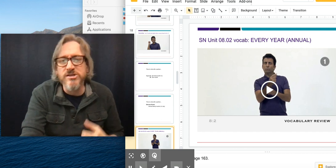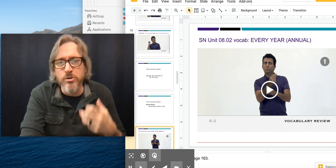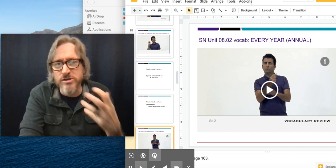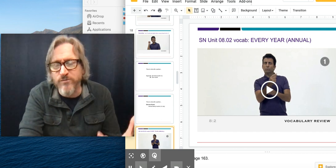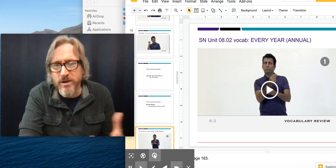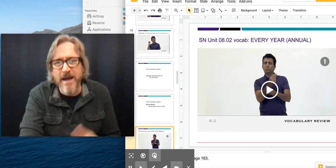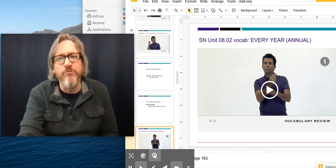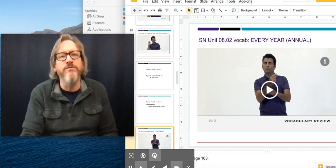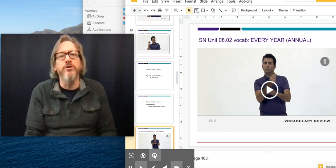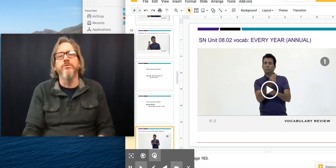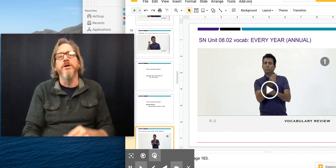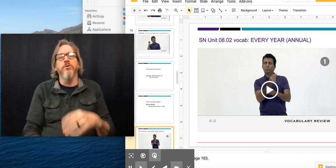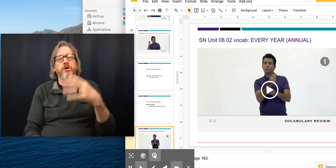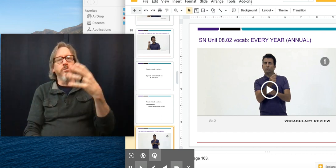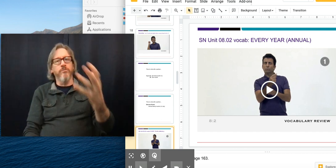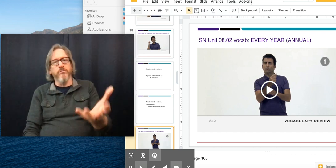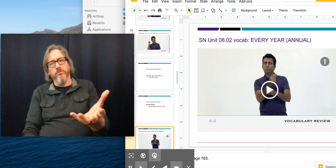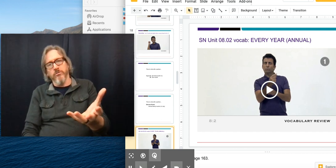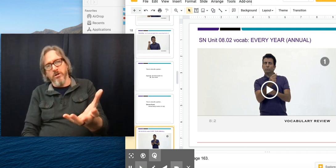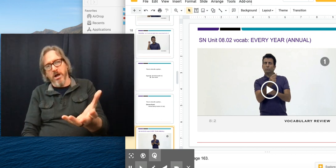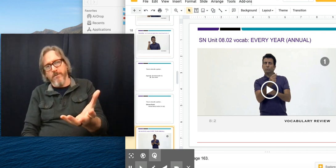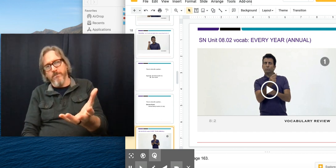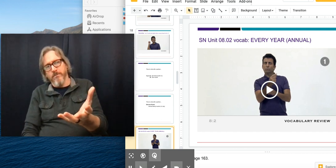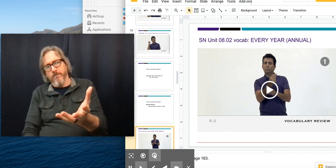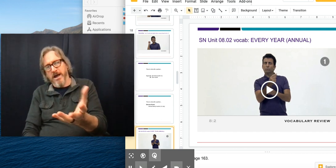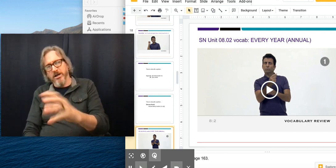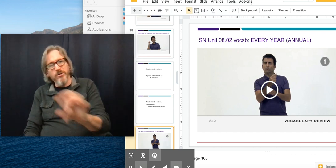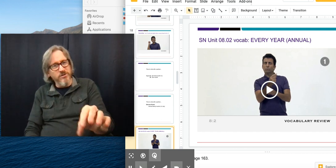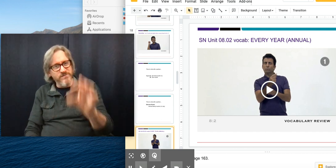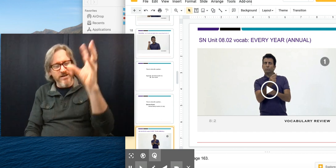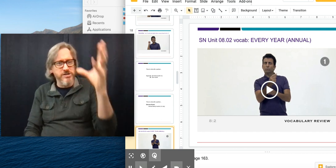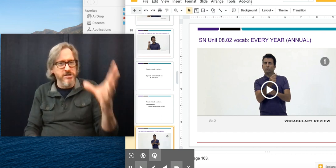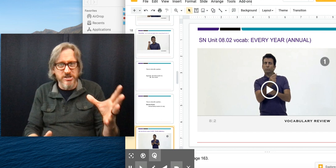so there's a vocab review where um I include those videos because